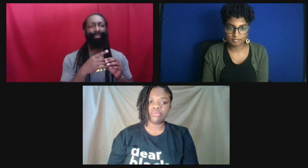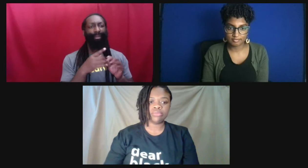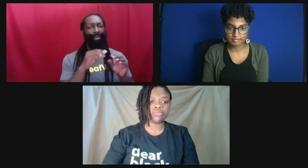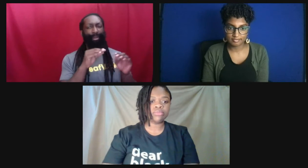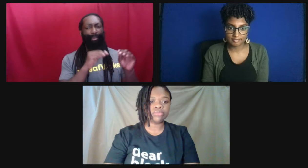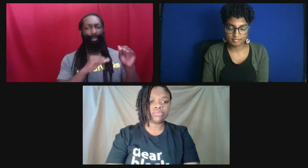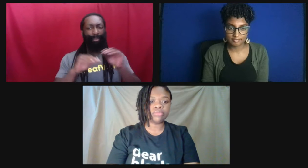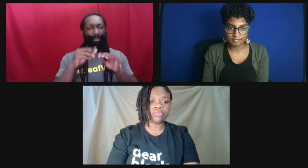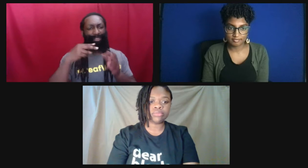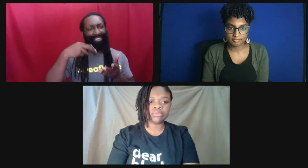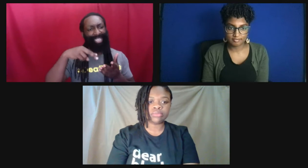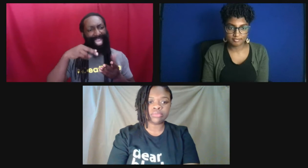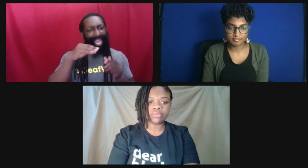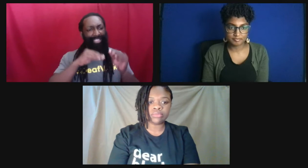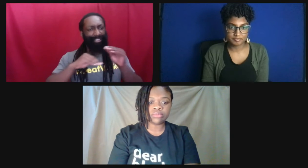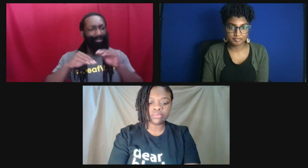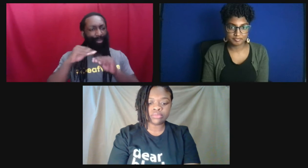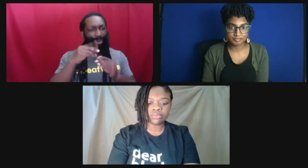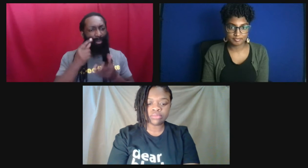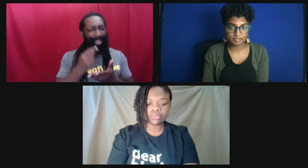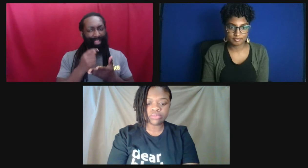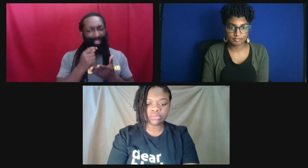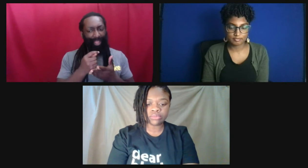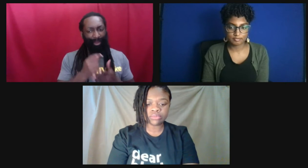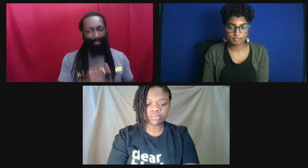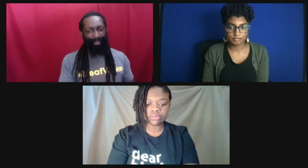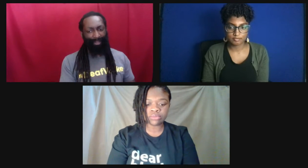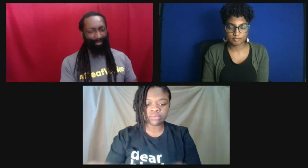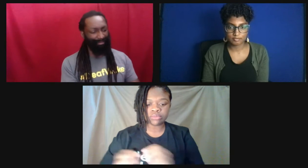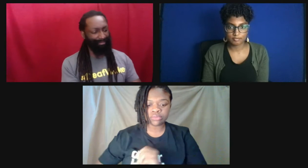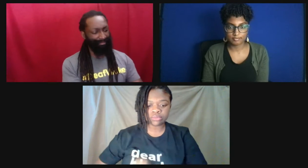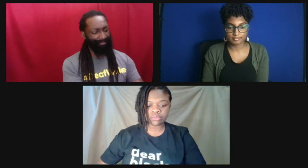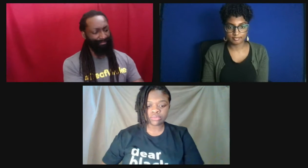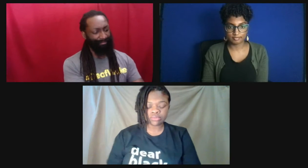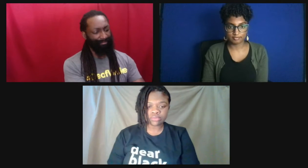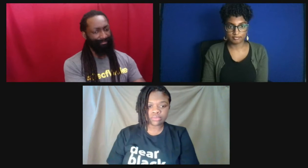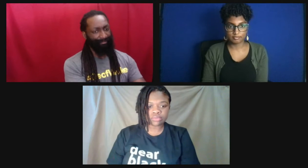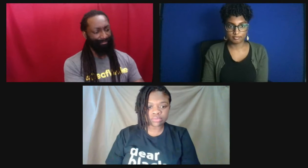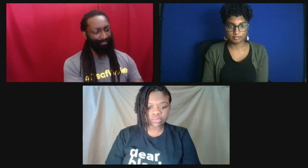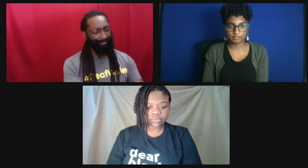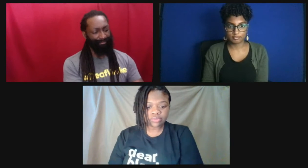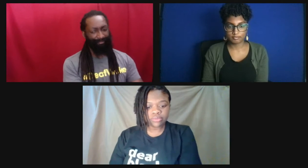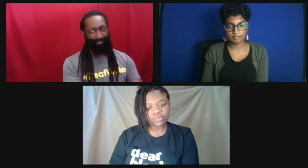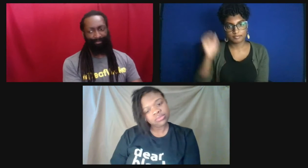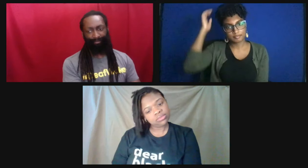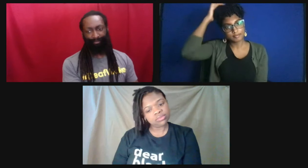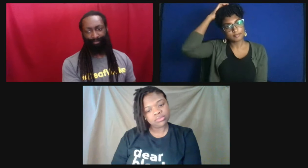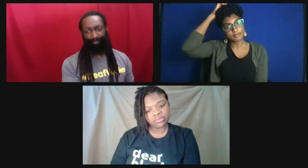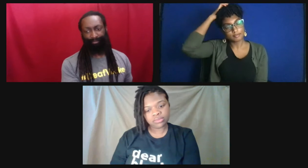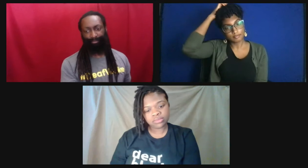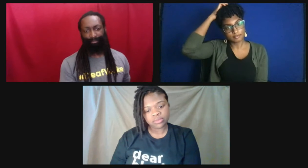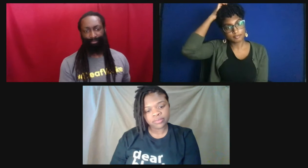Can you tell me more about the Dance Movement Therapy that you were describing?